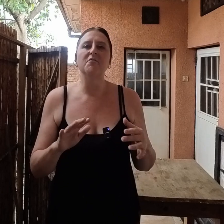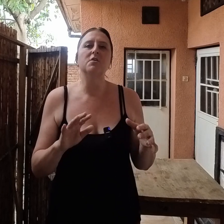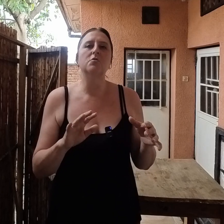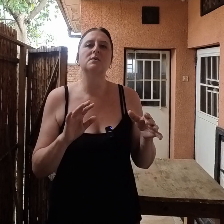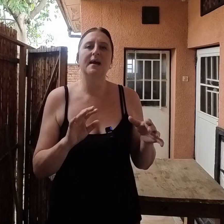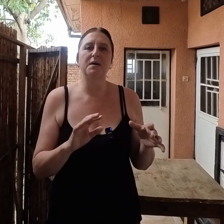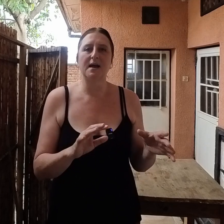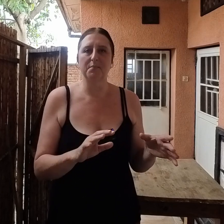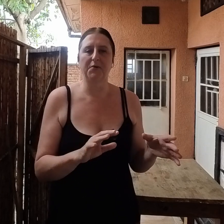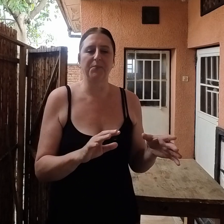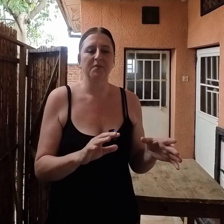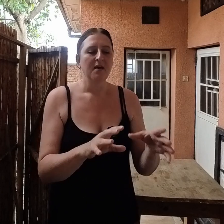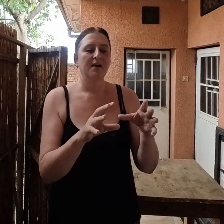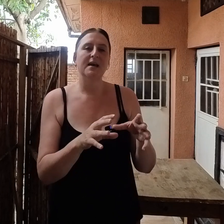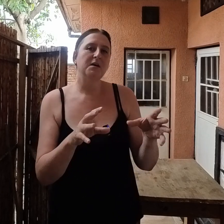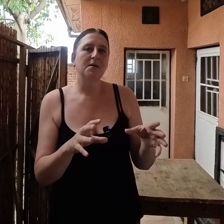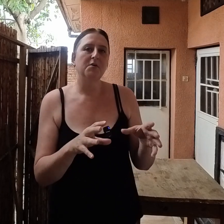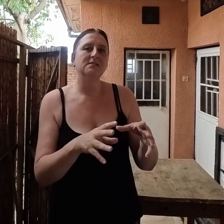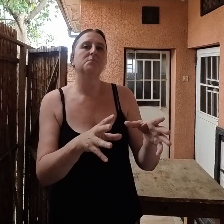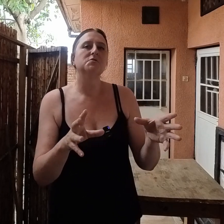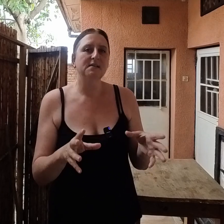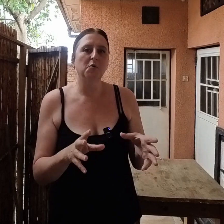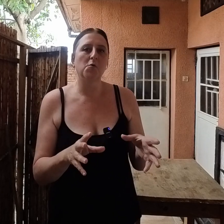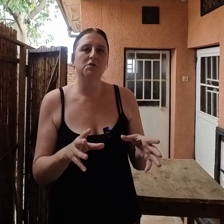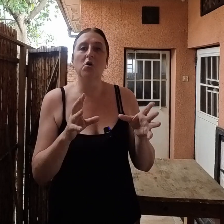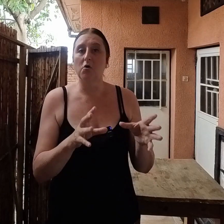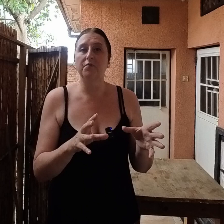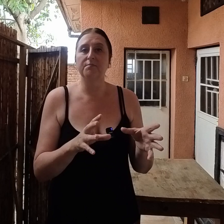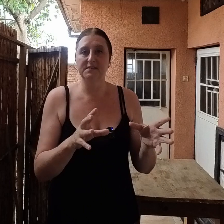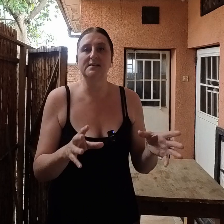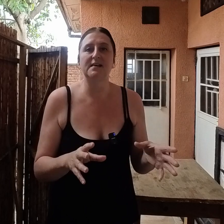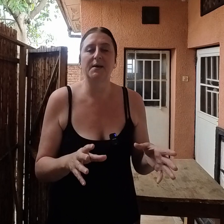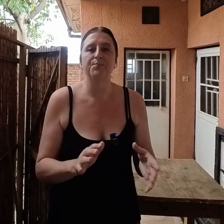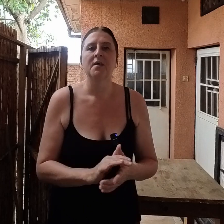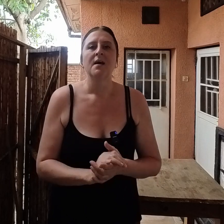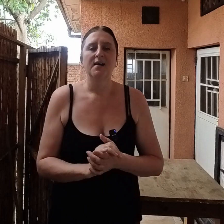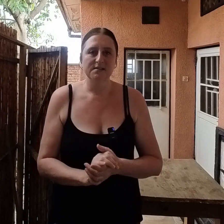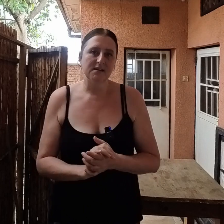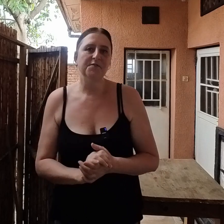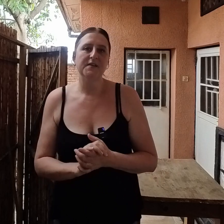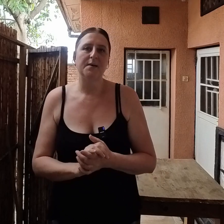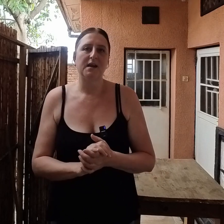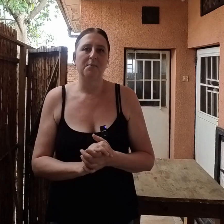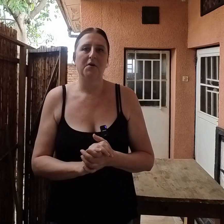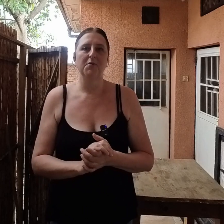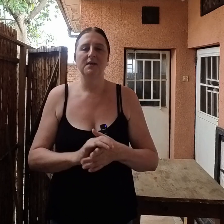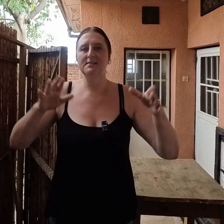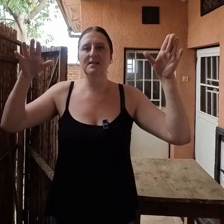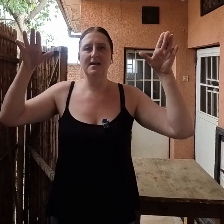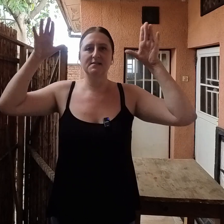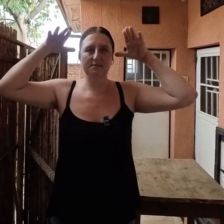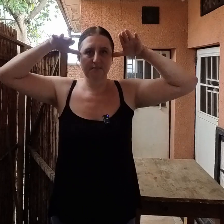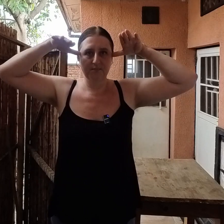area called Nyamirambo. And Nyamirambo is the Muslim quarter of the city. The sign for Nyamirambo is this.